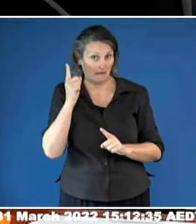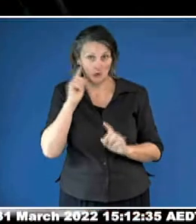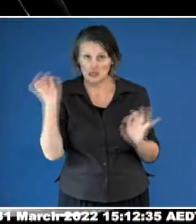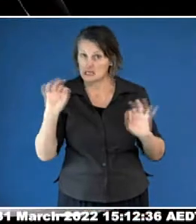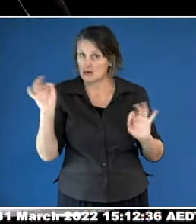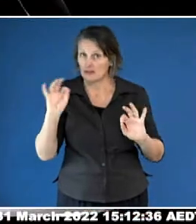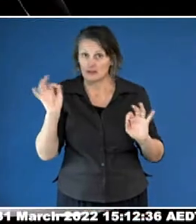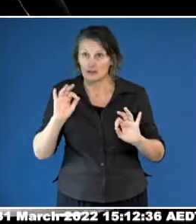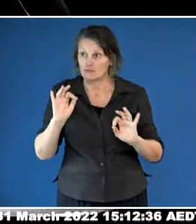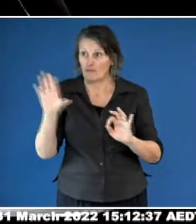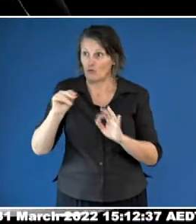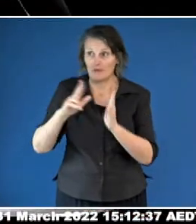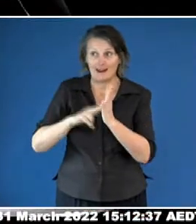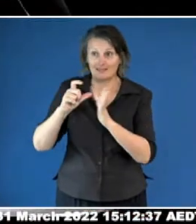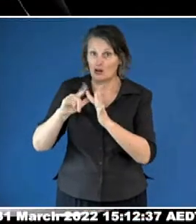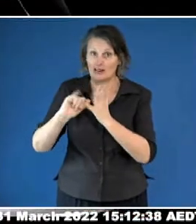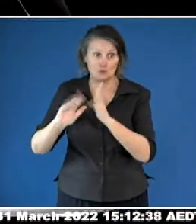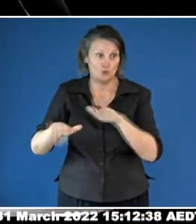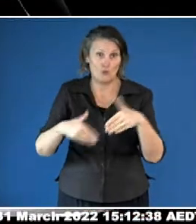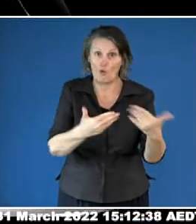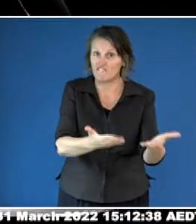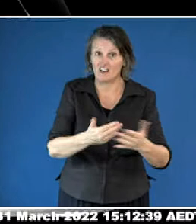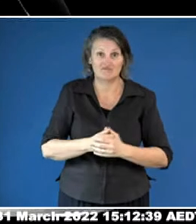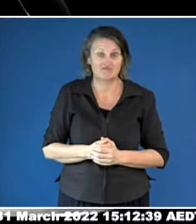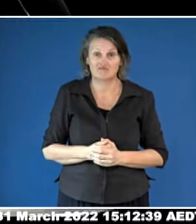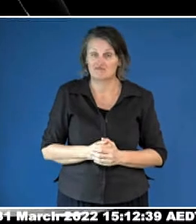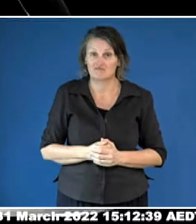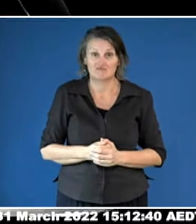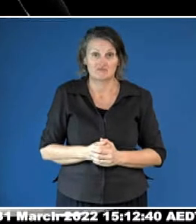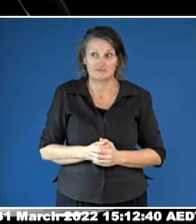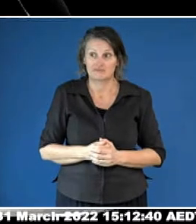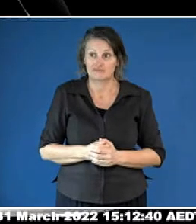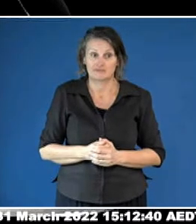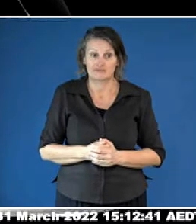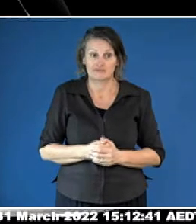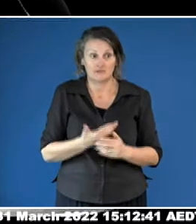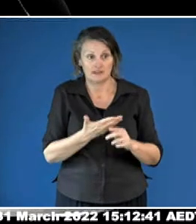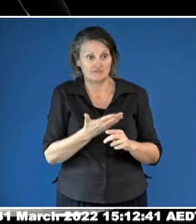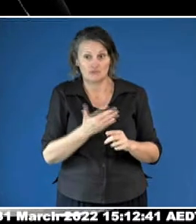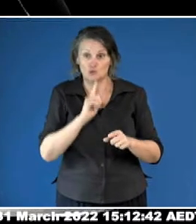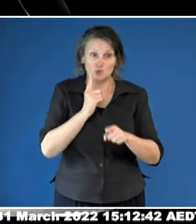offered by the NDIS in regards to women participants about violence, and we would